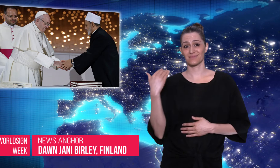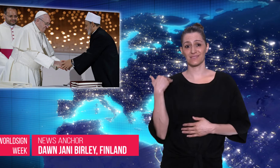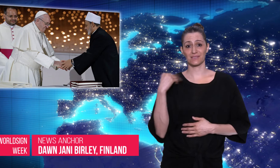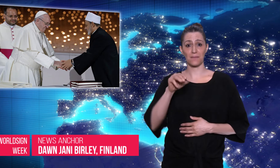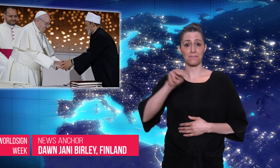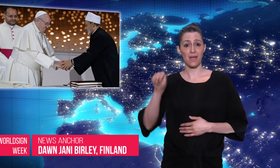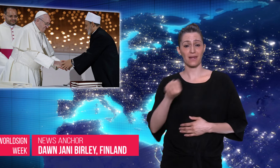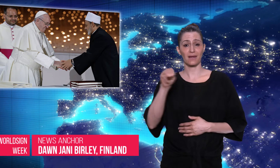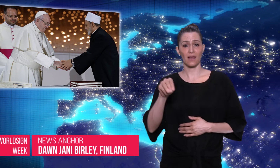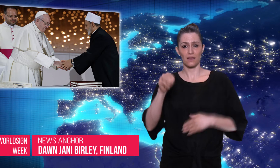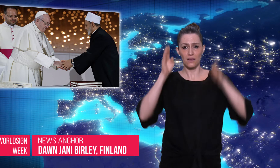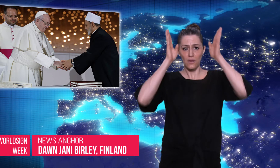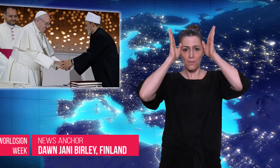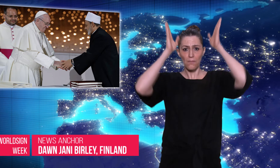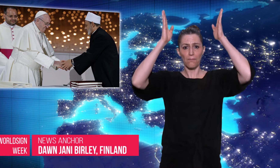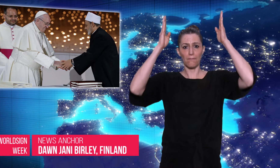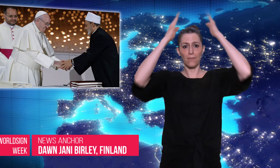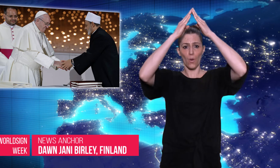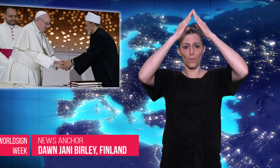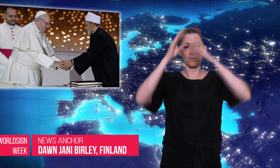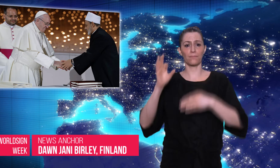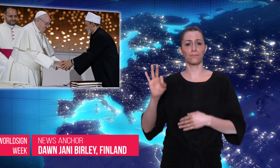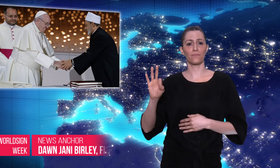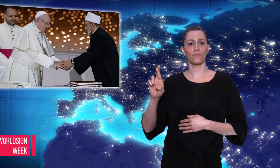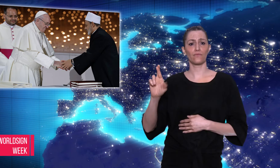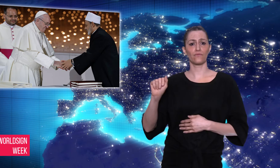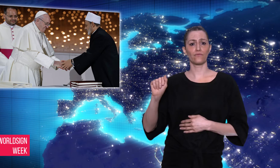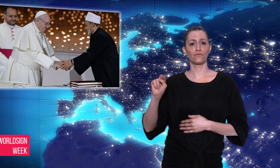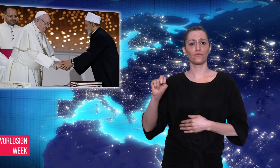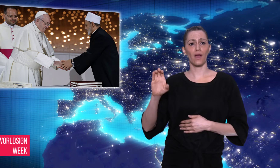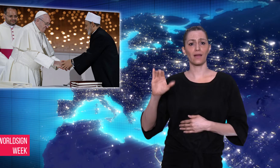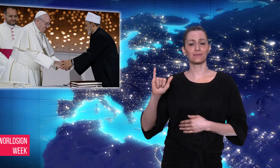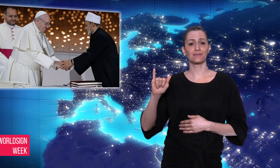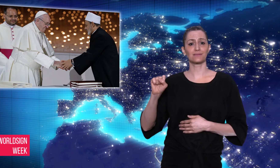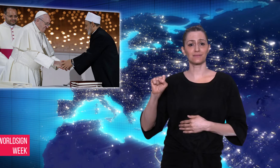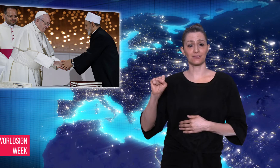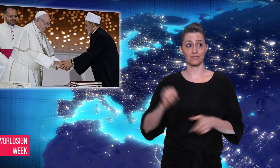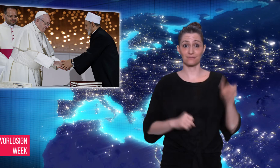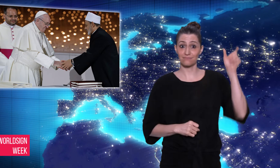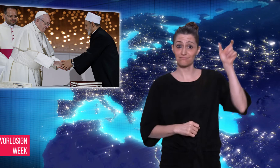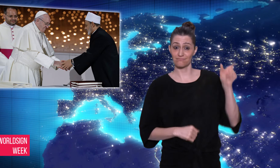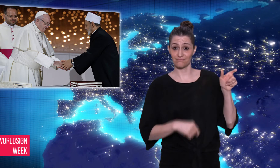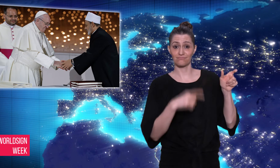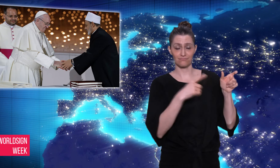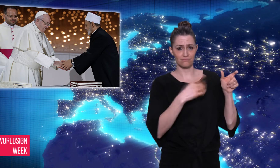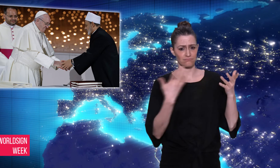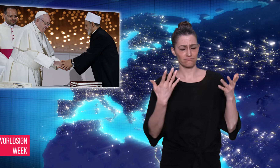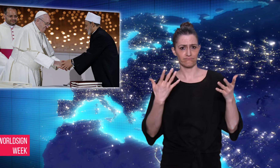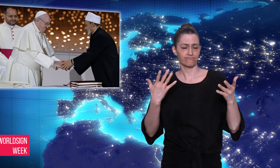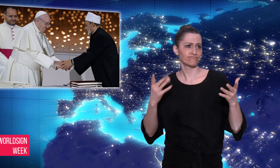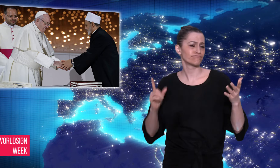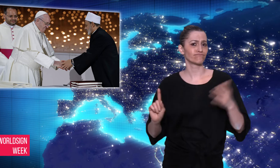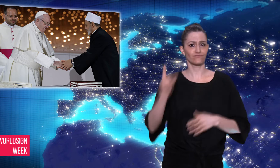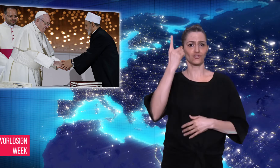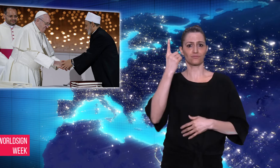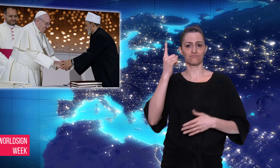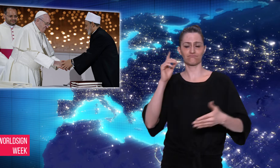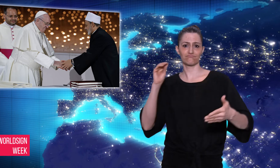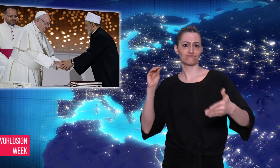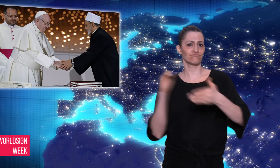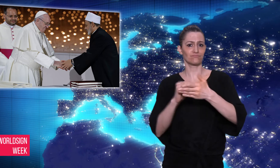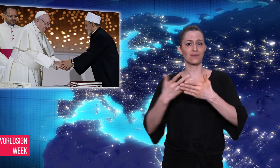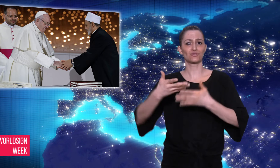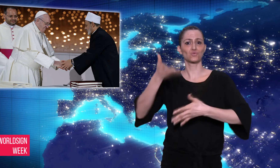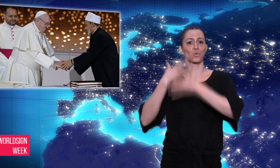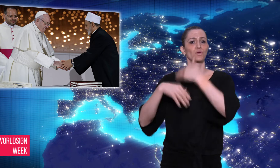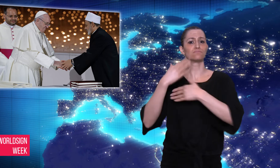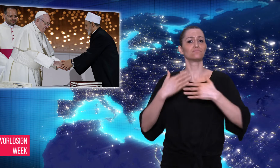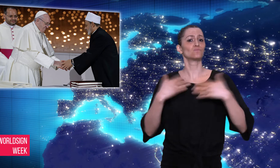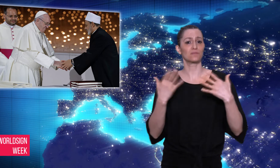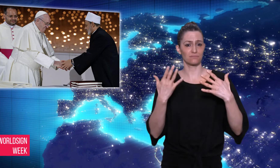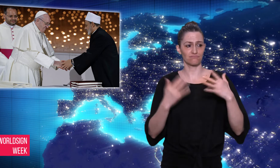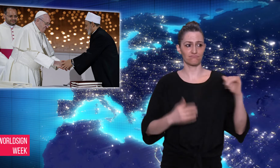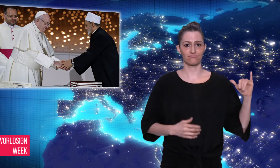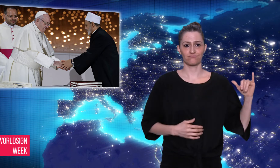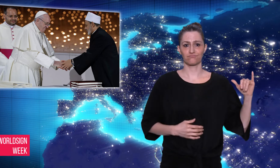Dawn: On Monday, Pope Francis made a historic visit in Abu